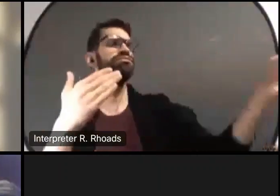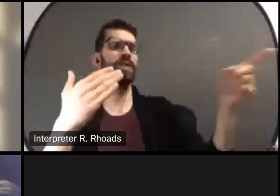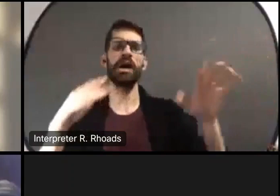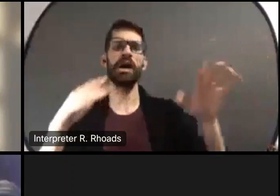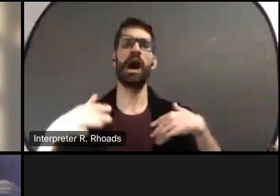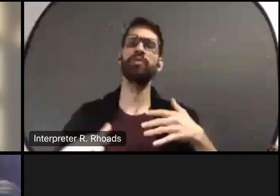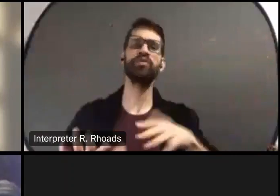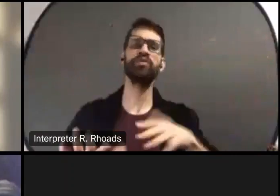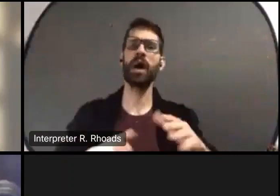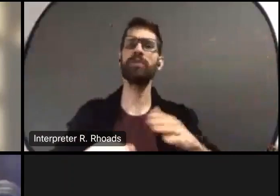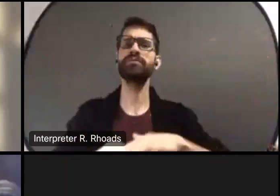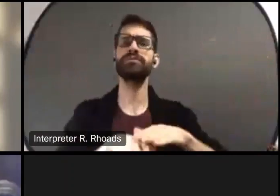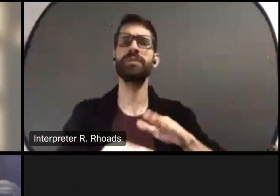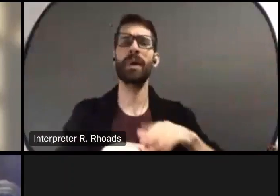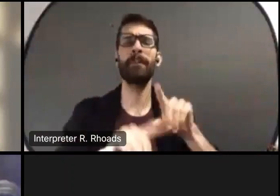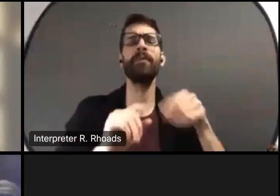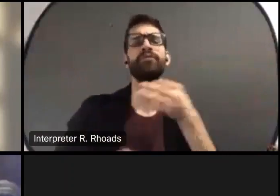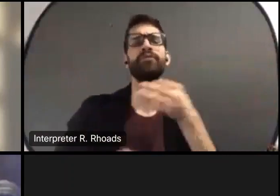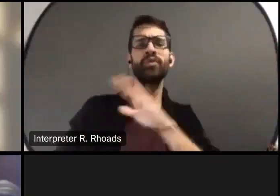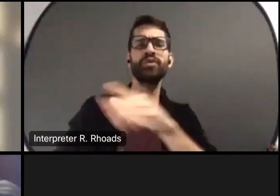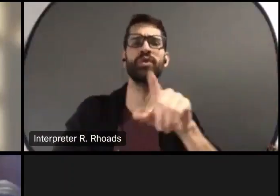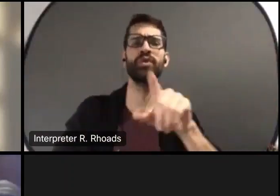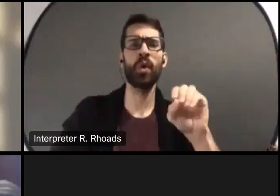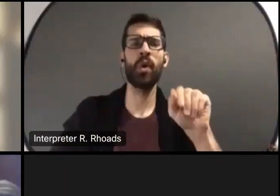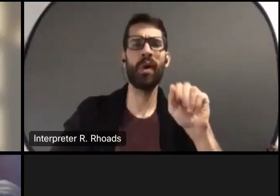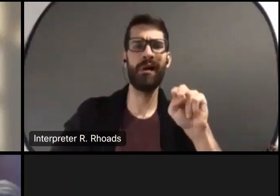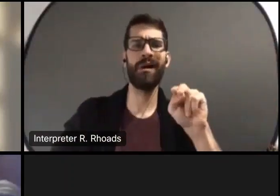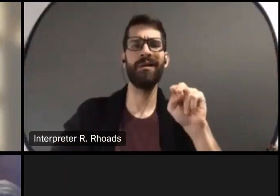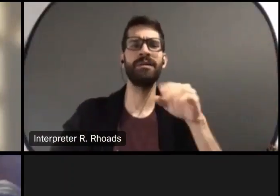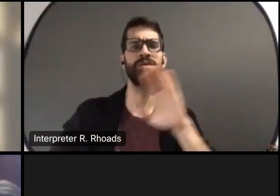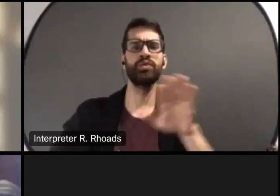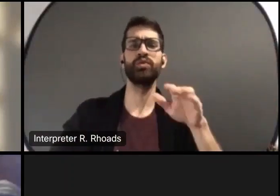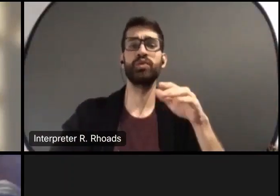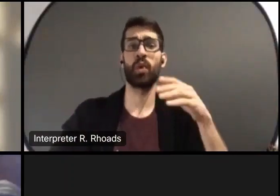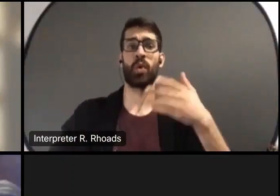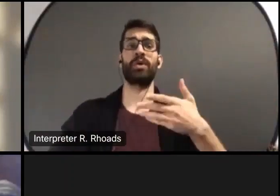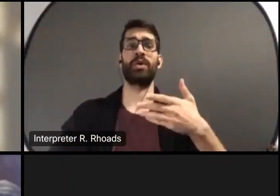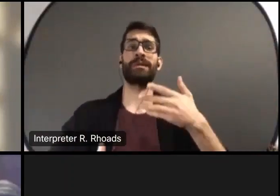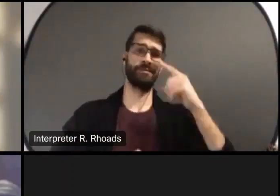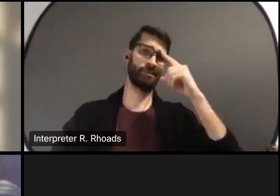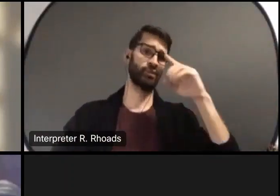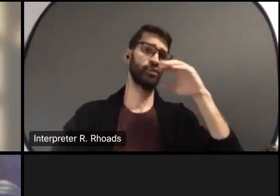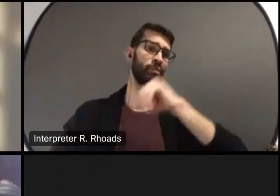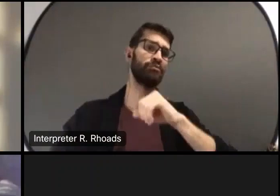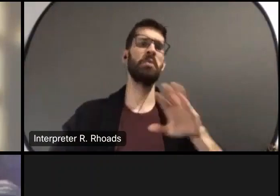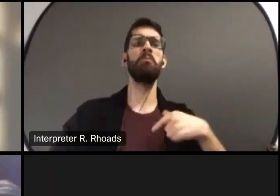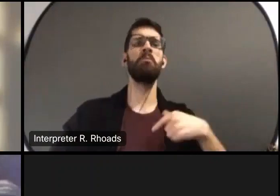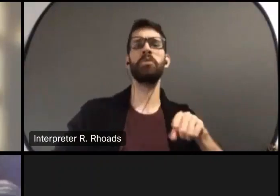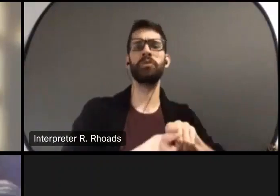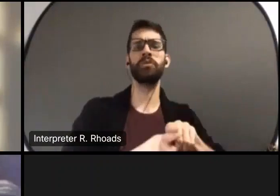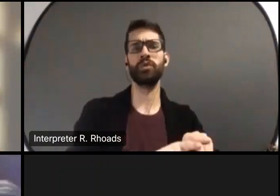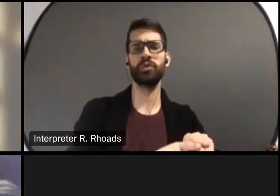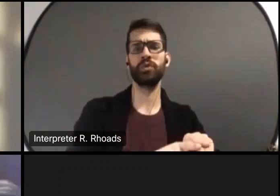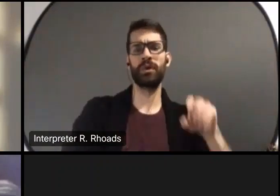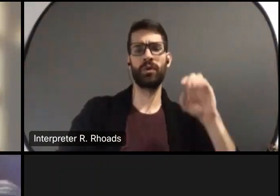the OANC, and actually also, my understanding from reading the ... it's either the OANC guidelines or